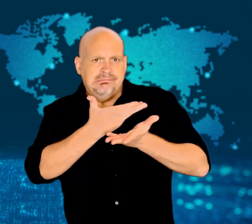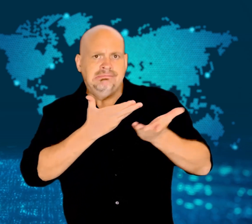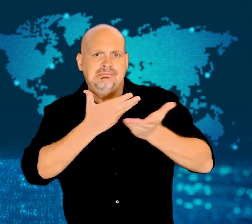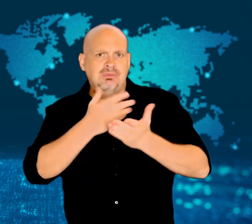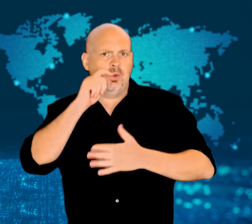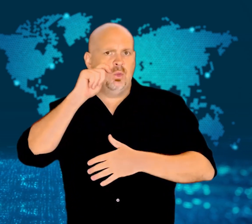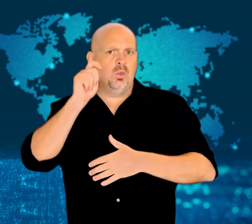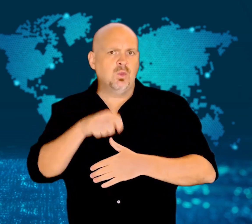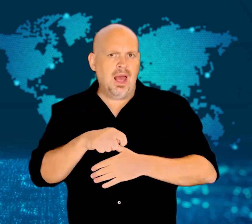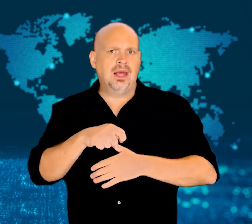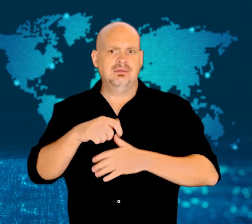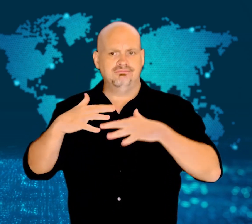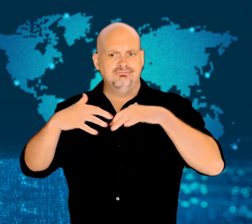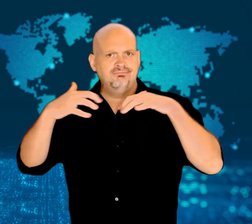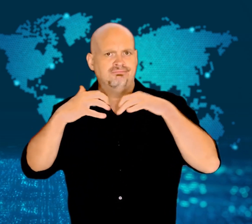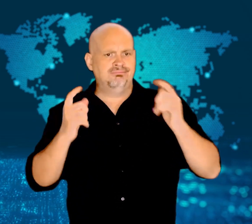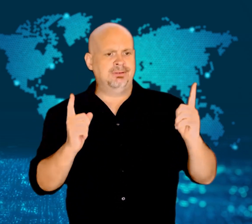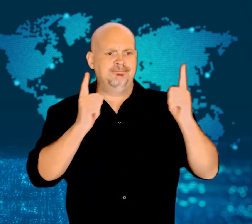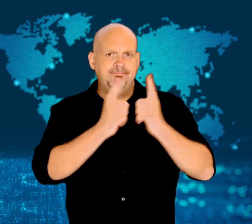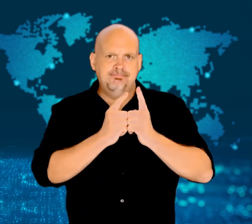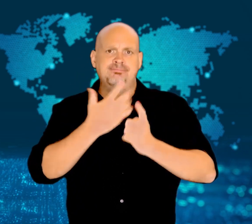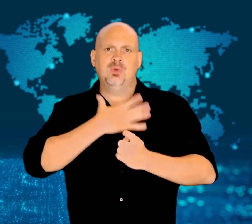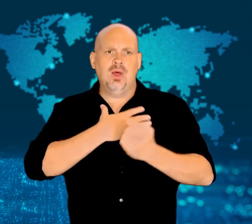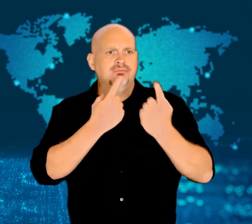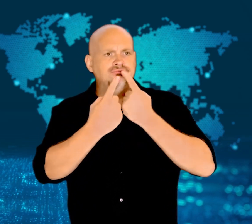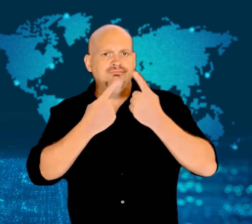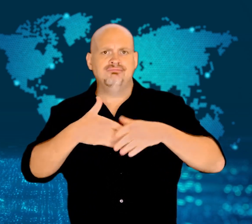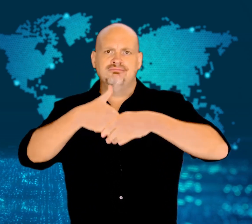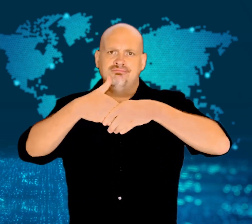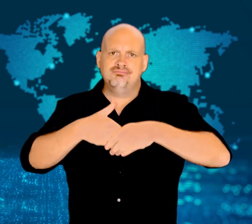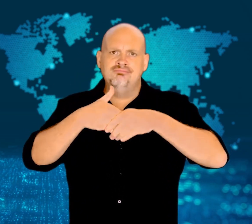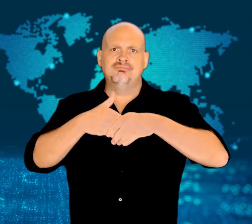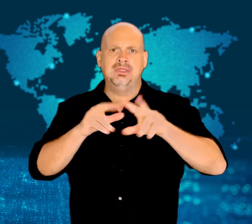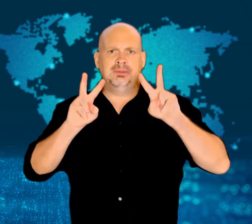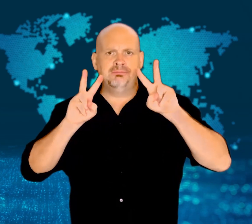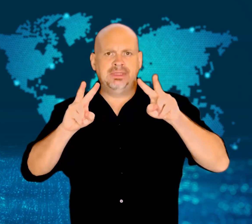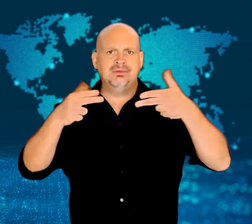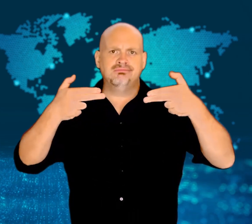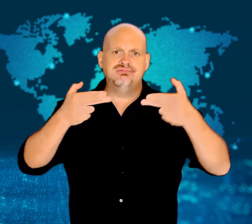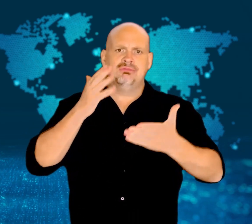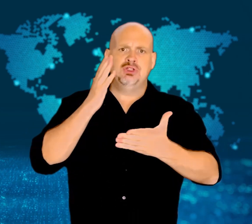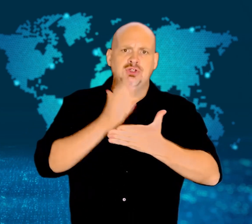of pretending to try to reach an agreement.